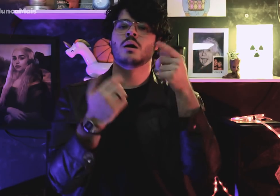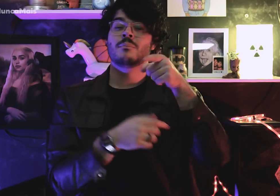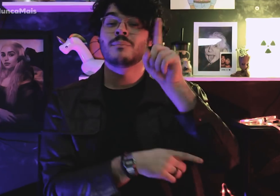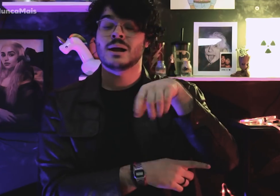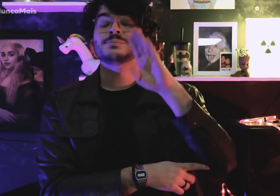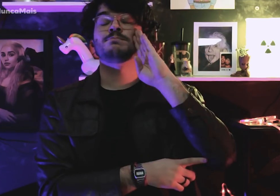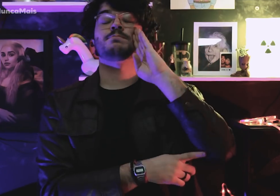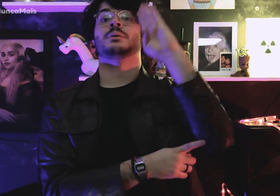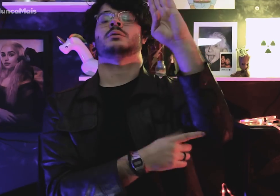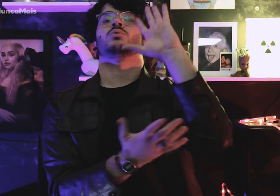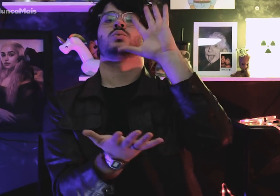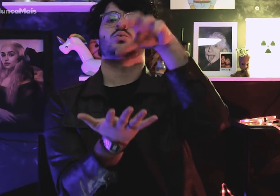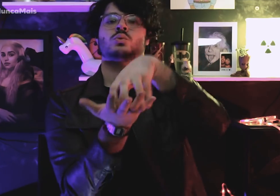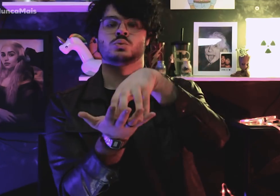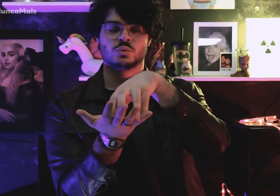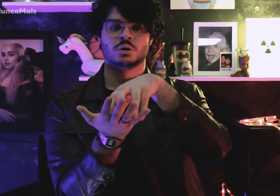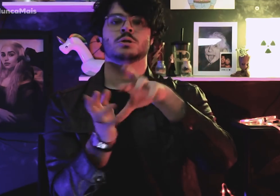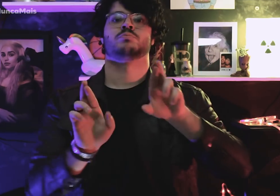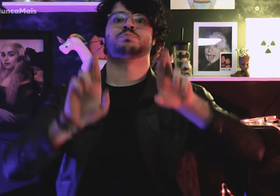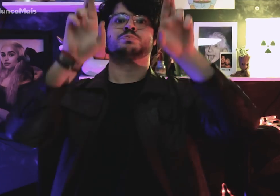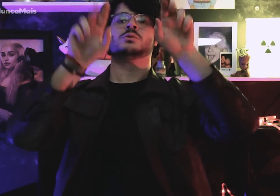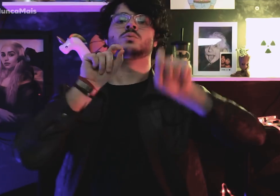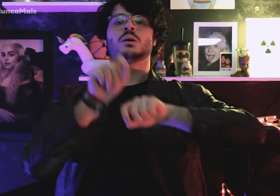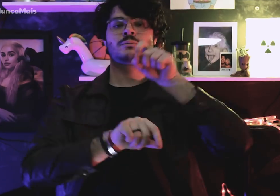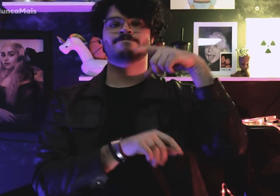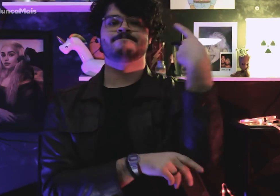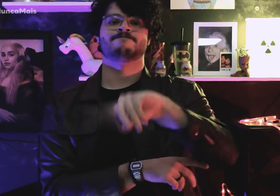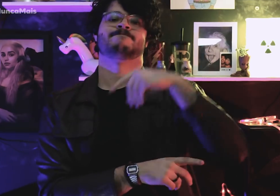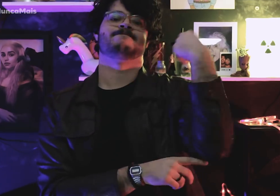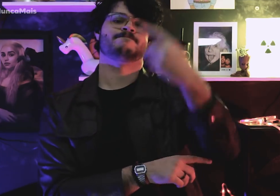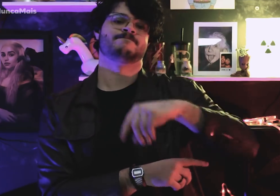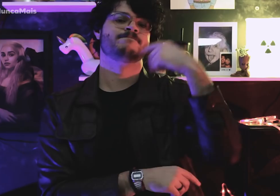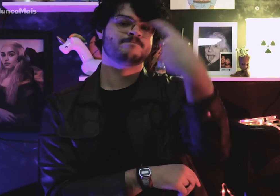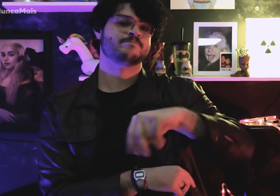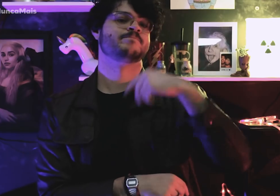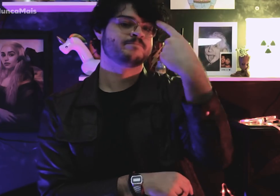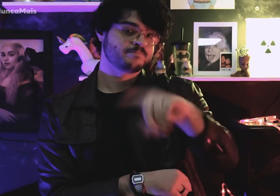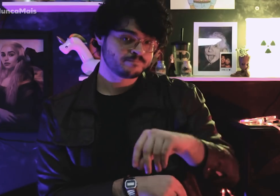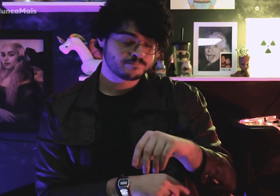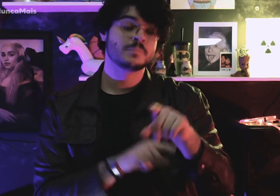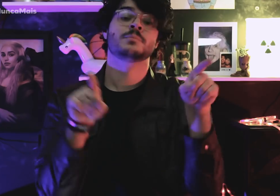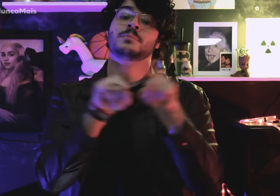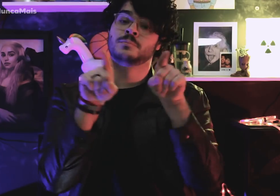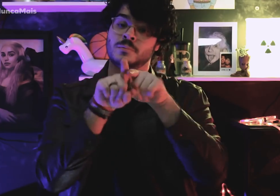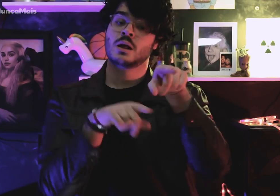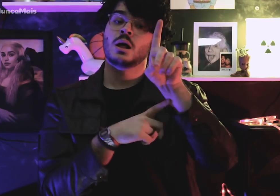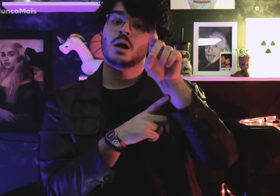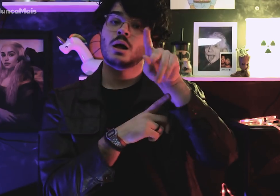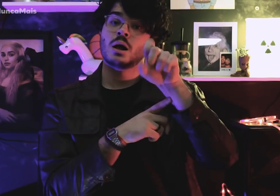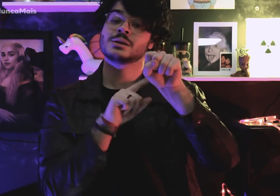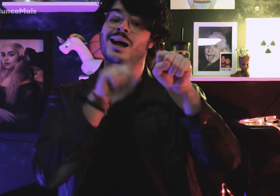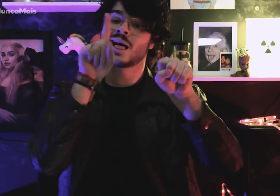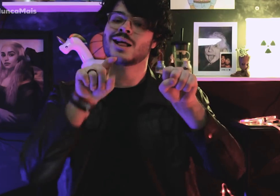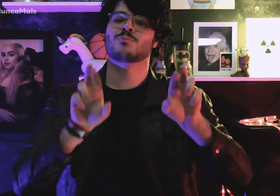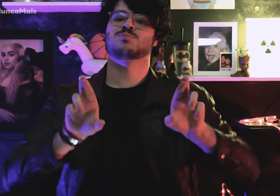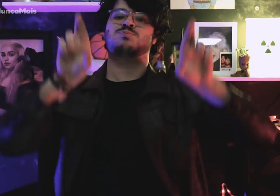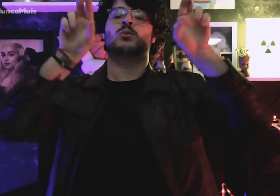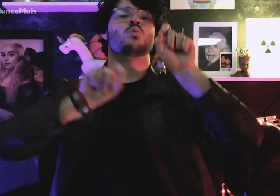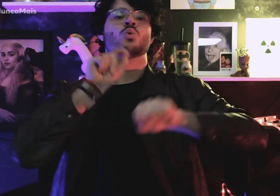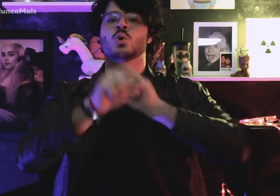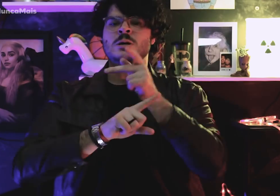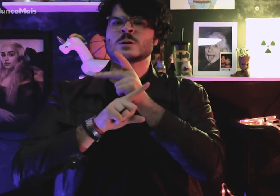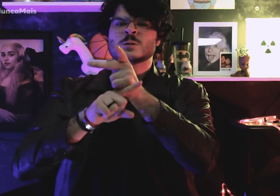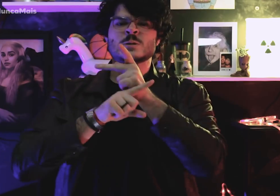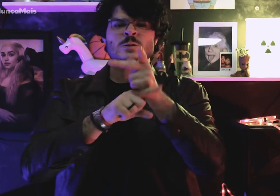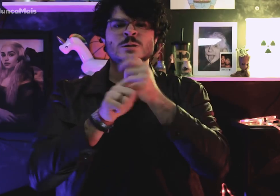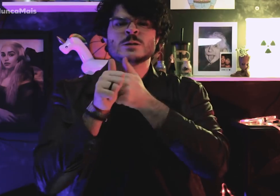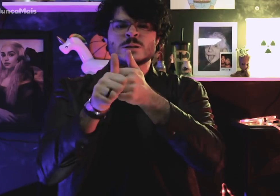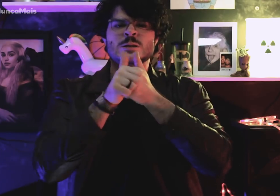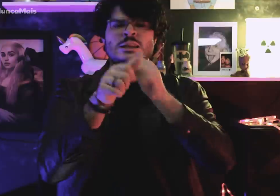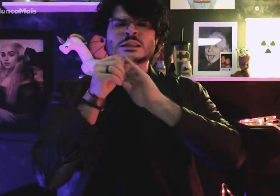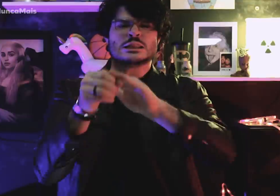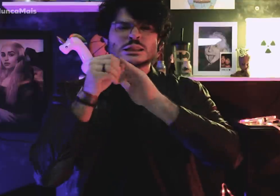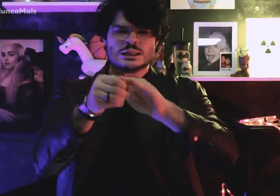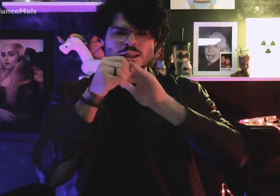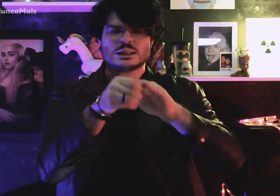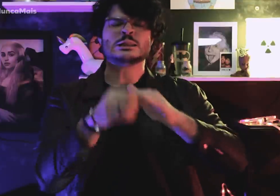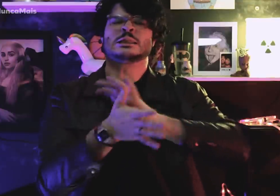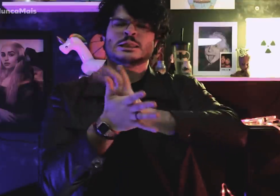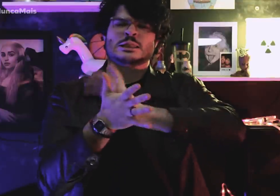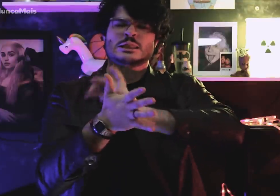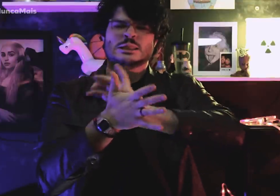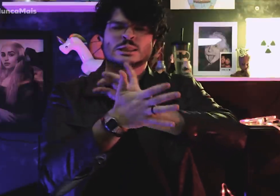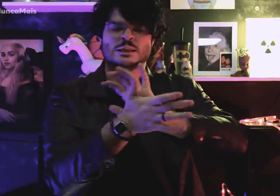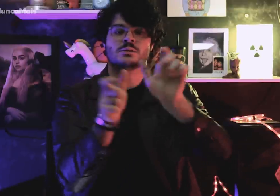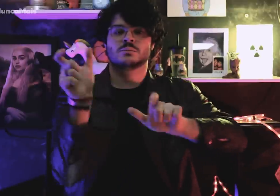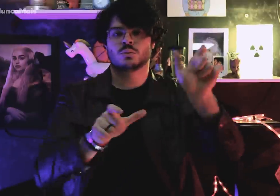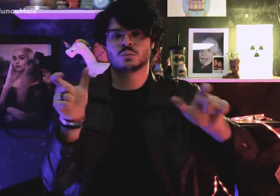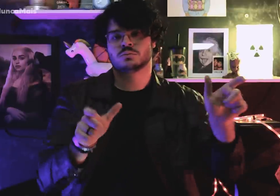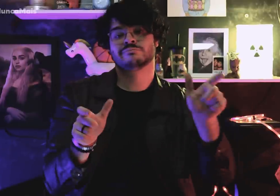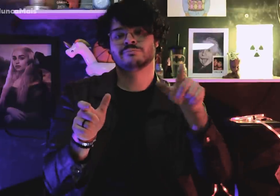and it was the biggest torture center responsible for military repression,